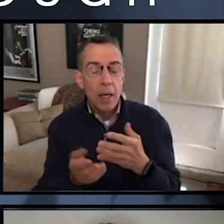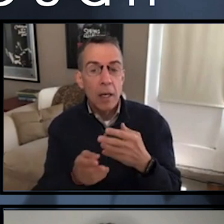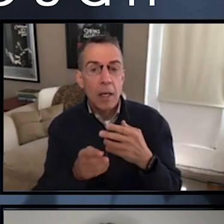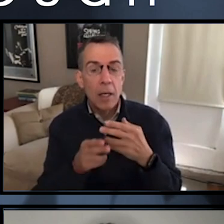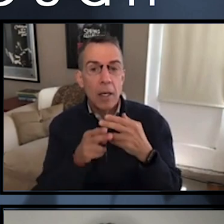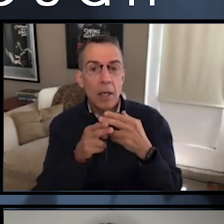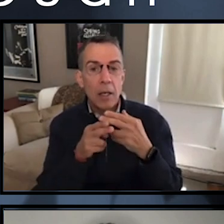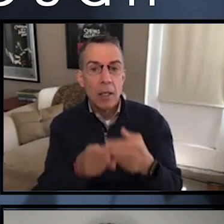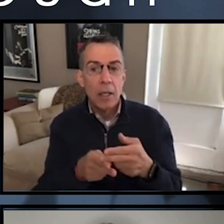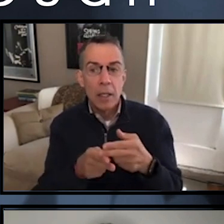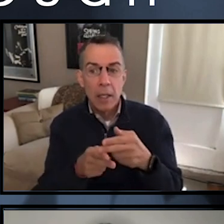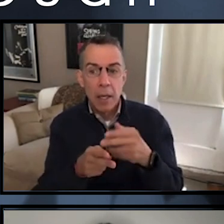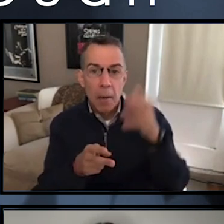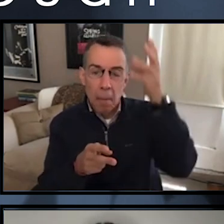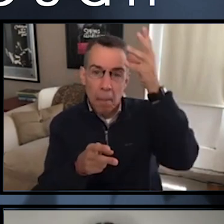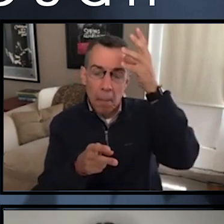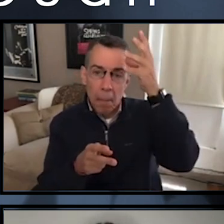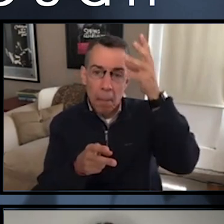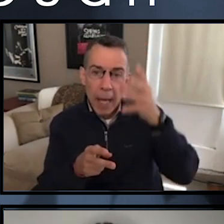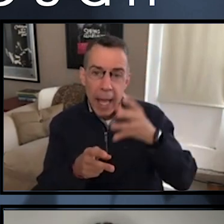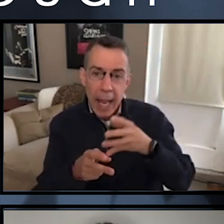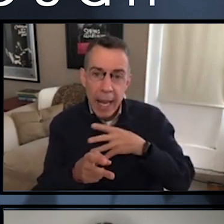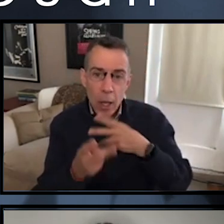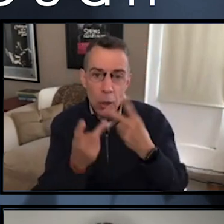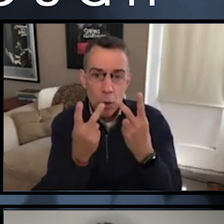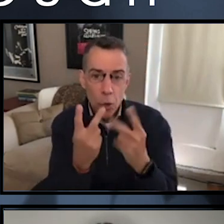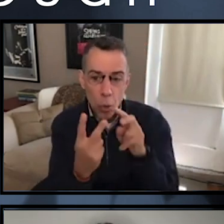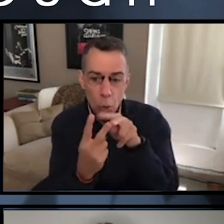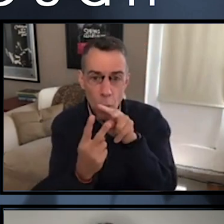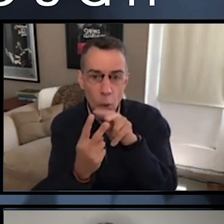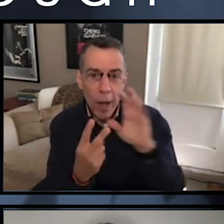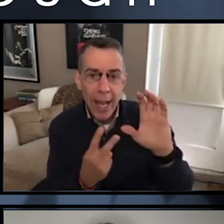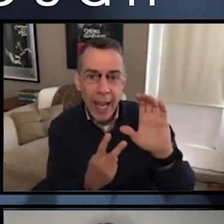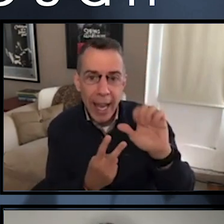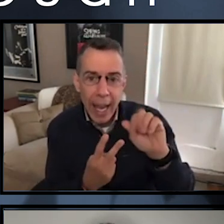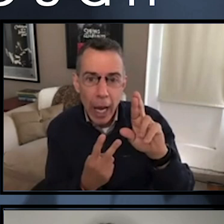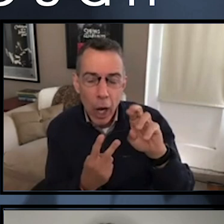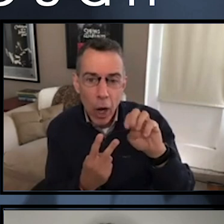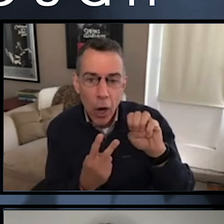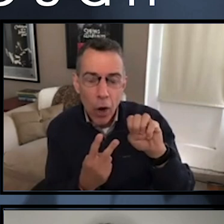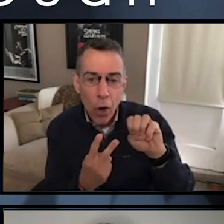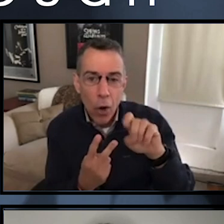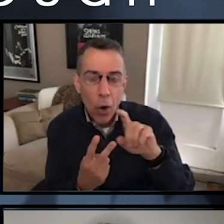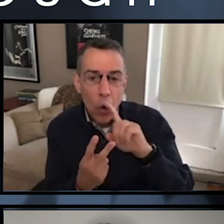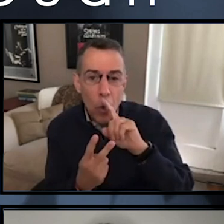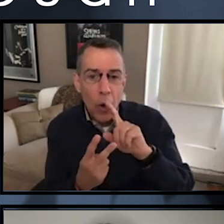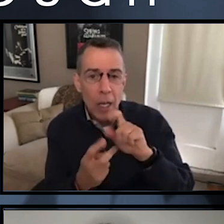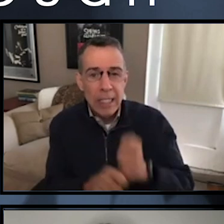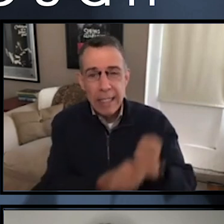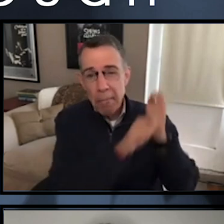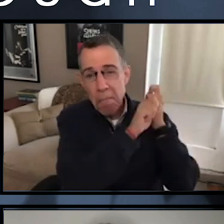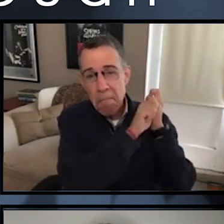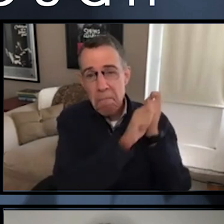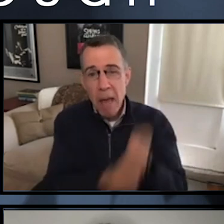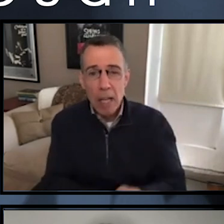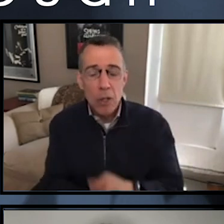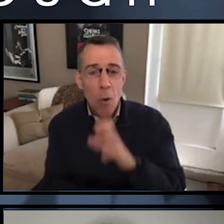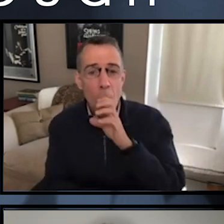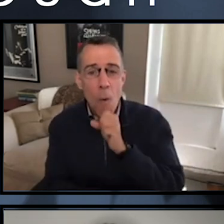men, which is care. It's actually like it's really smashing tropes over the